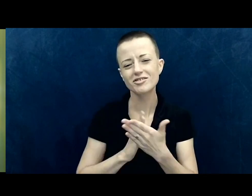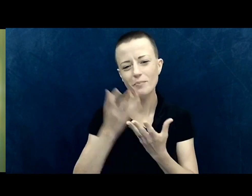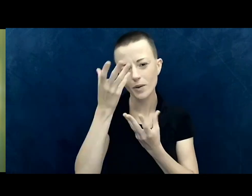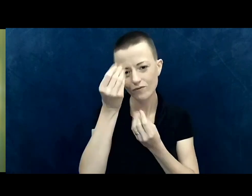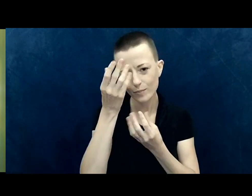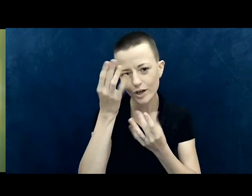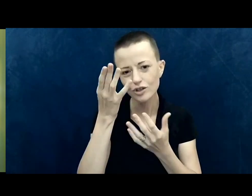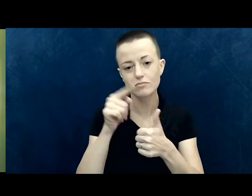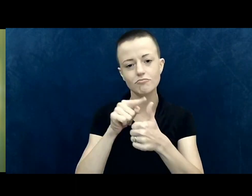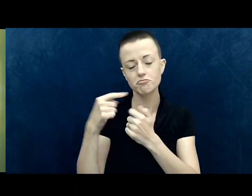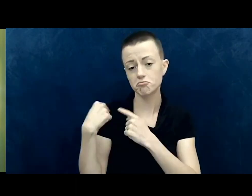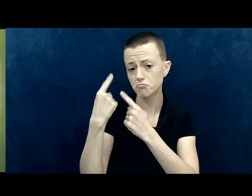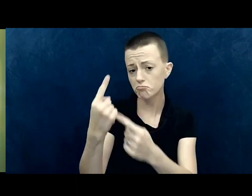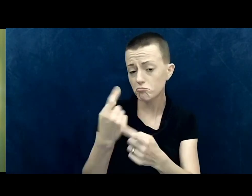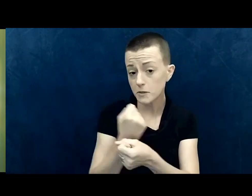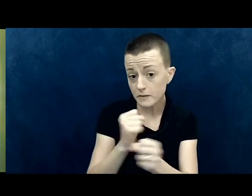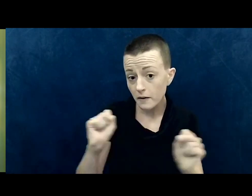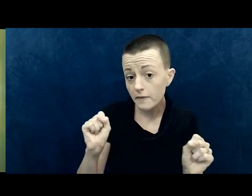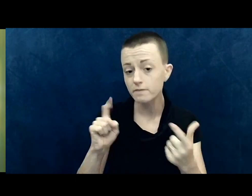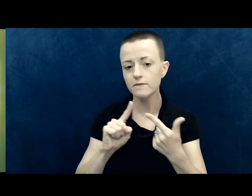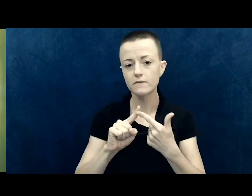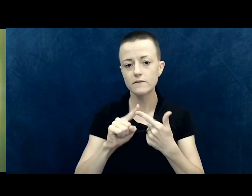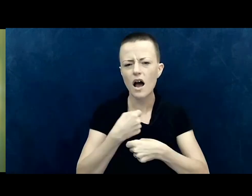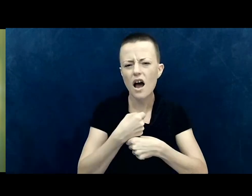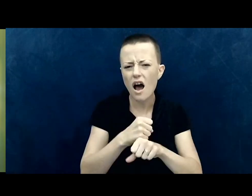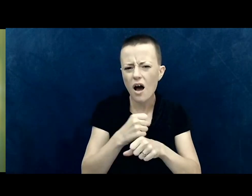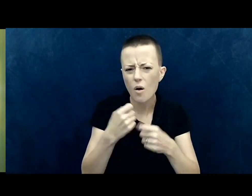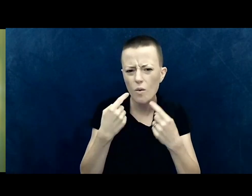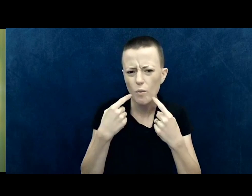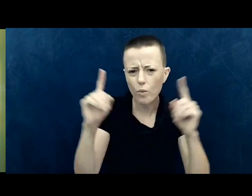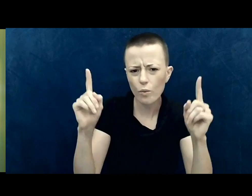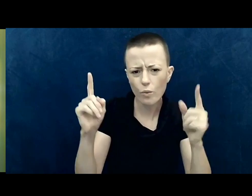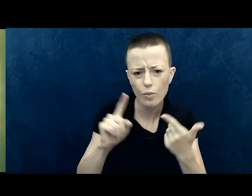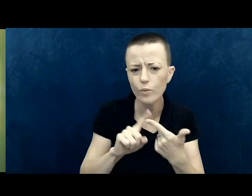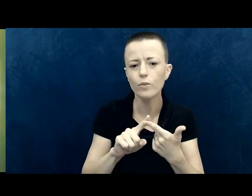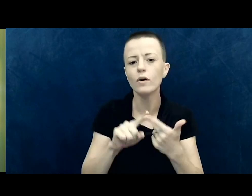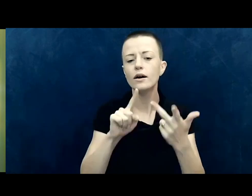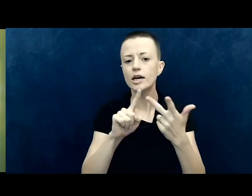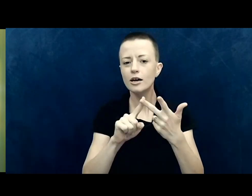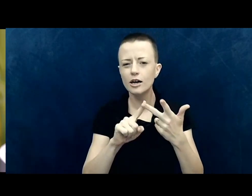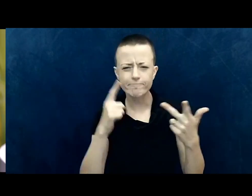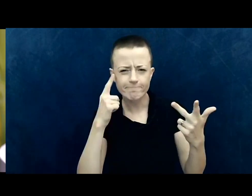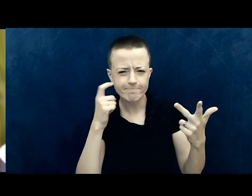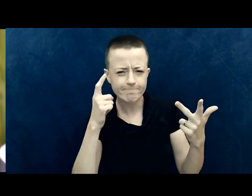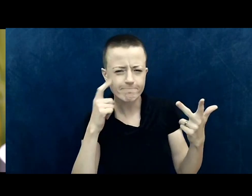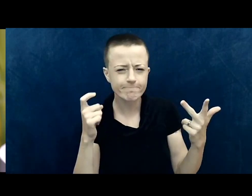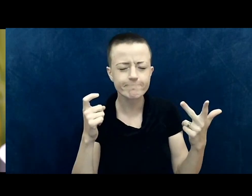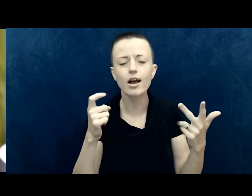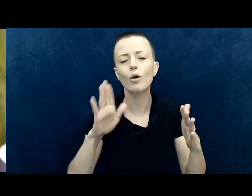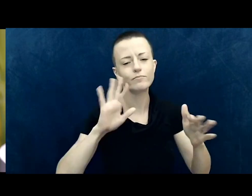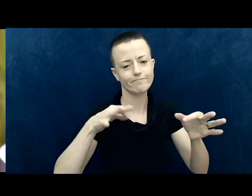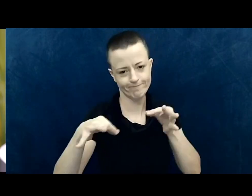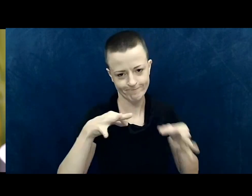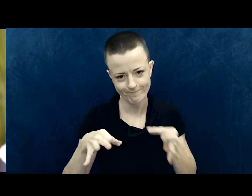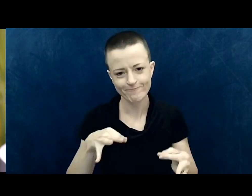their safety and how well they work - and we’ll dispel some common misconceptions. Concerns and questions are natural.